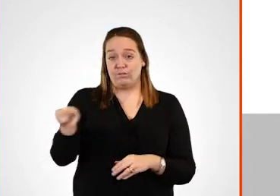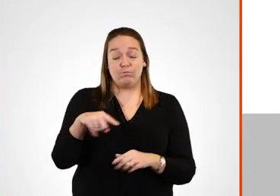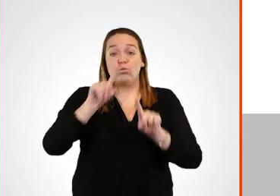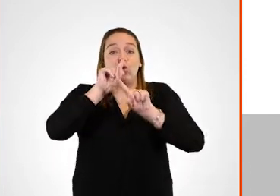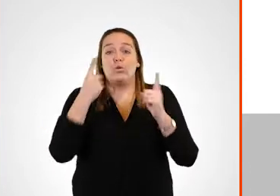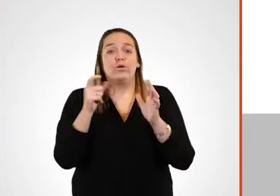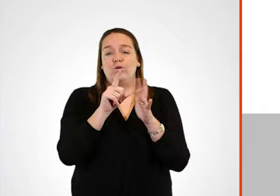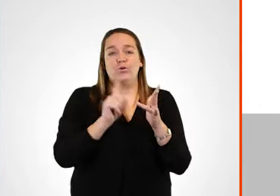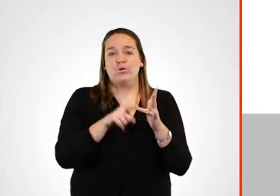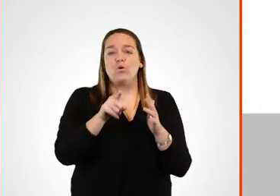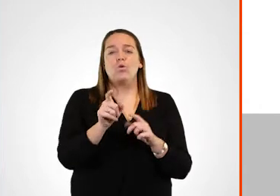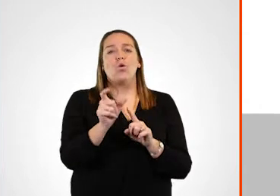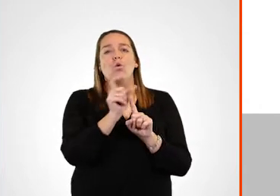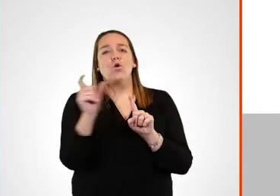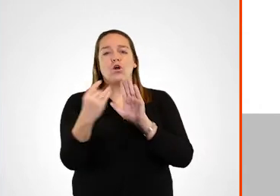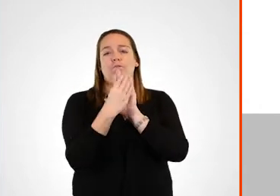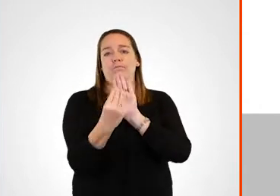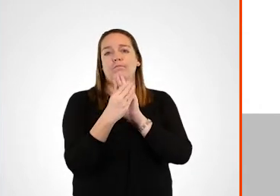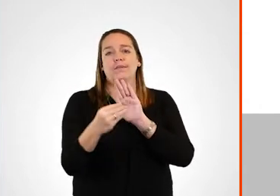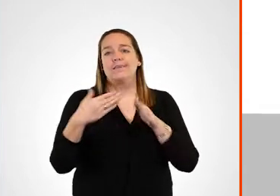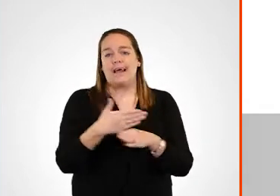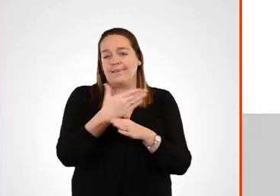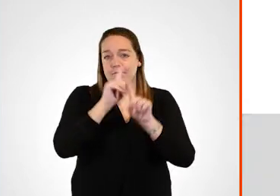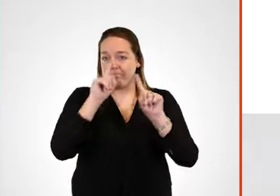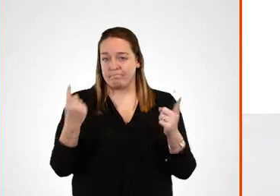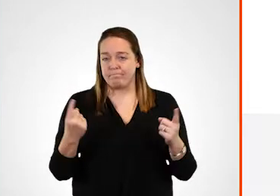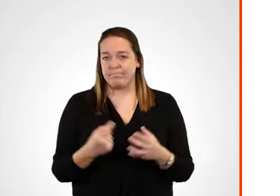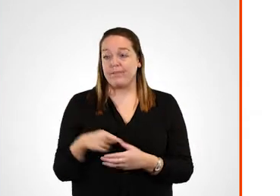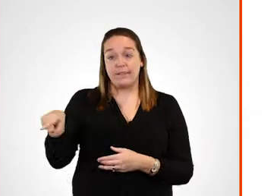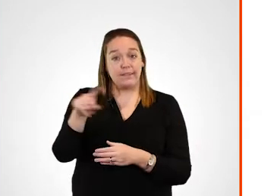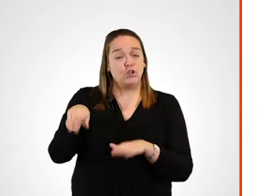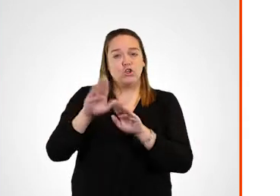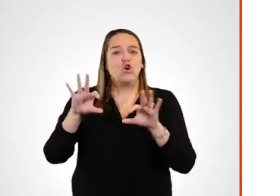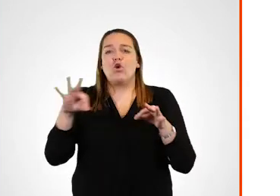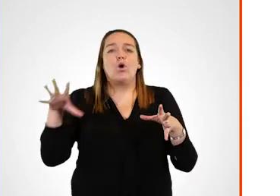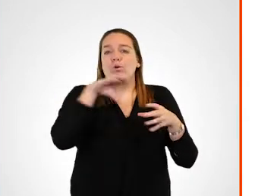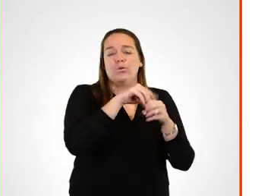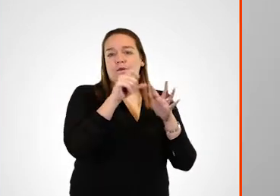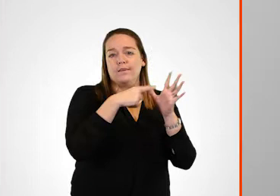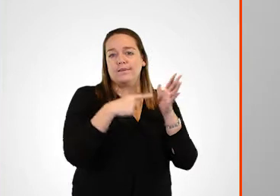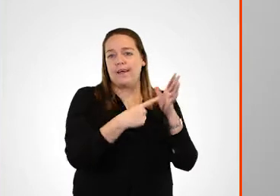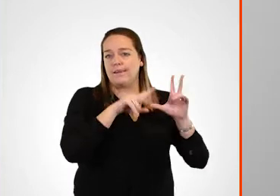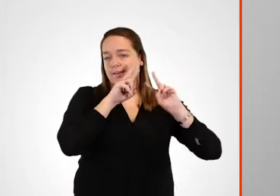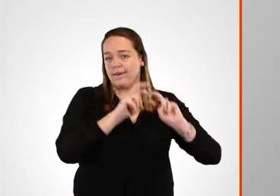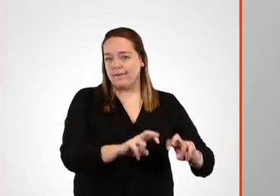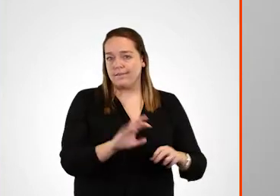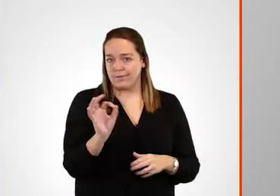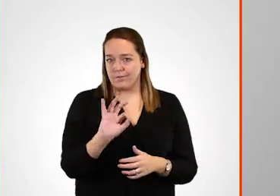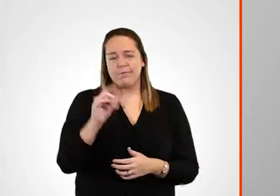complete the word imitation task and these children weren't included in data analysis, but when we think about children